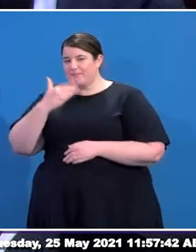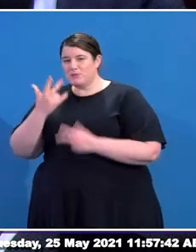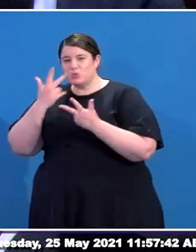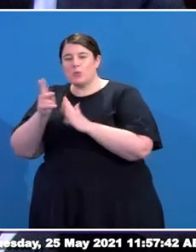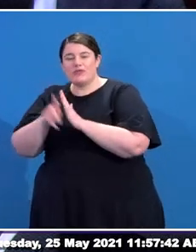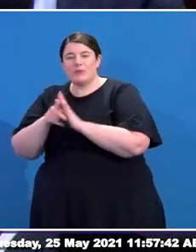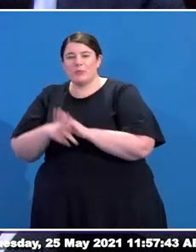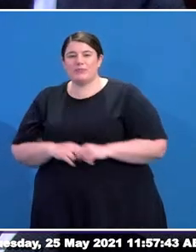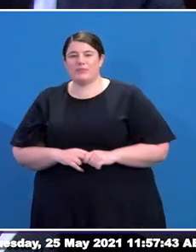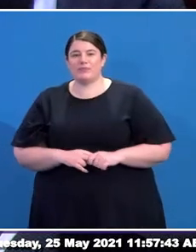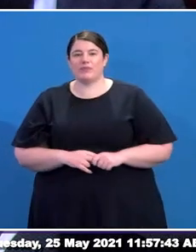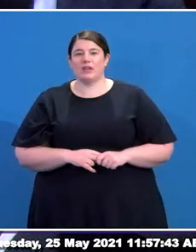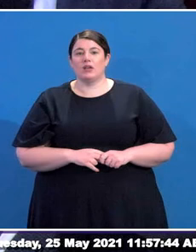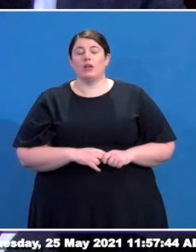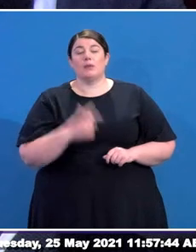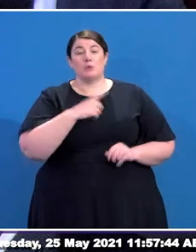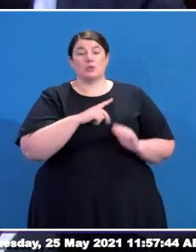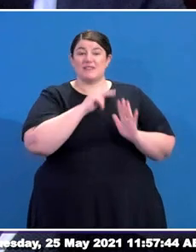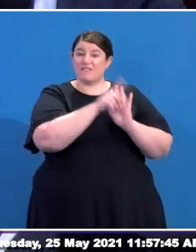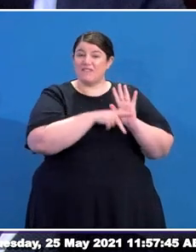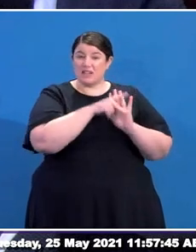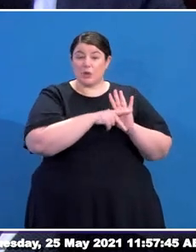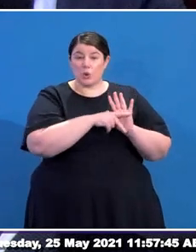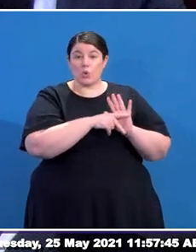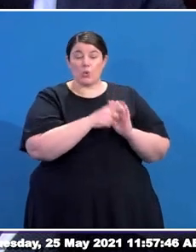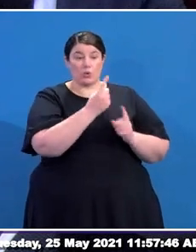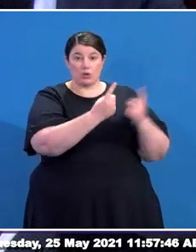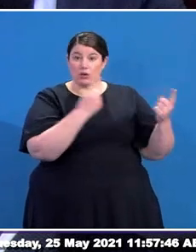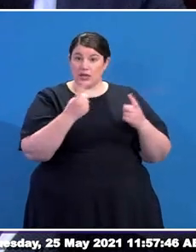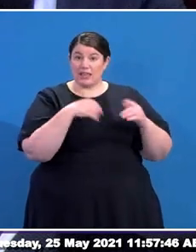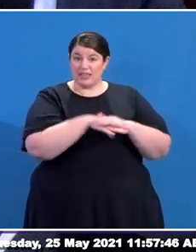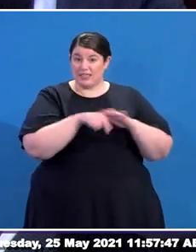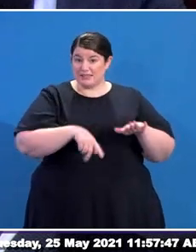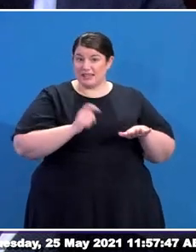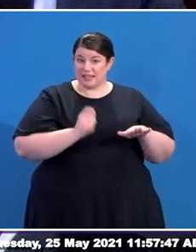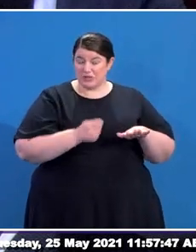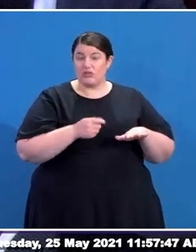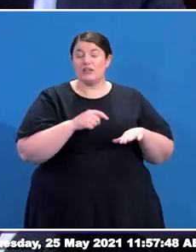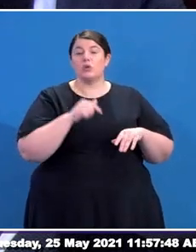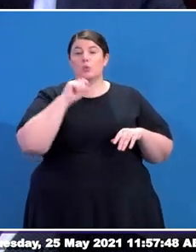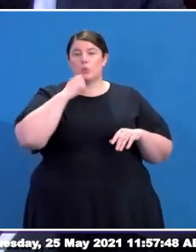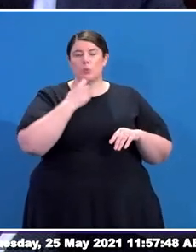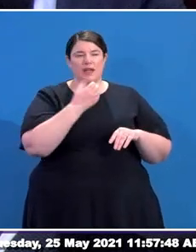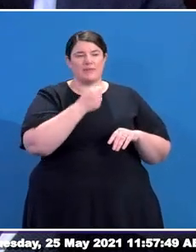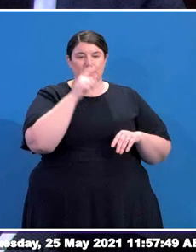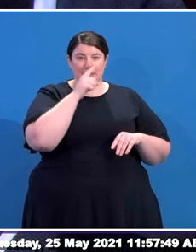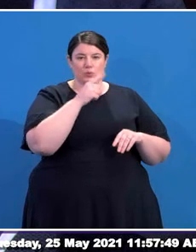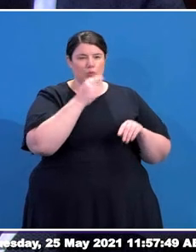because of the various pseudonyms that we are using in this hearing, you will see some people with pixilation.